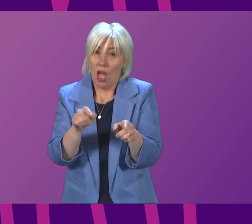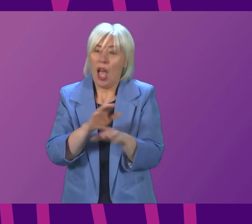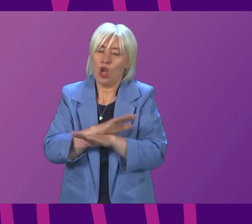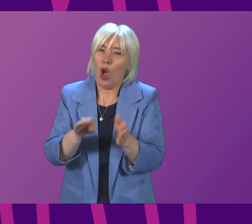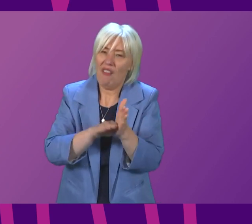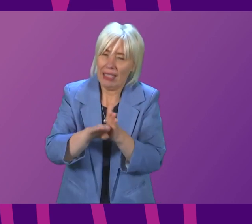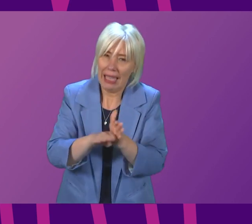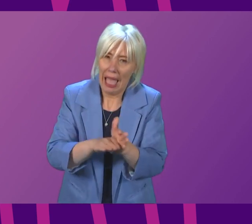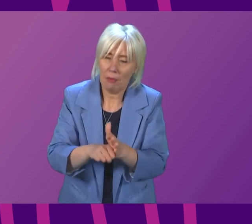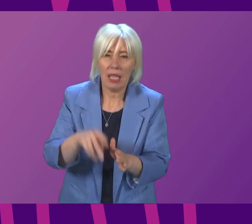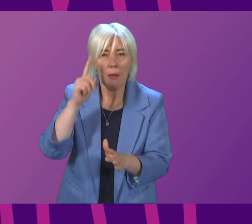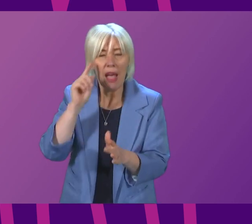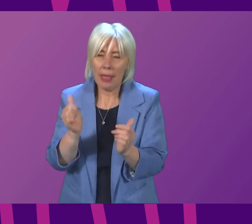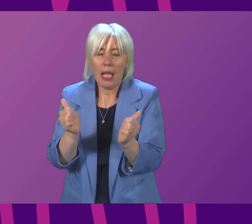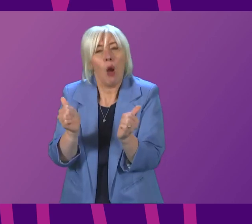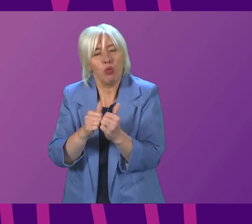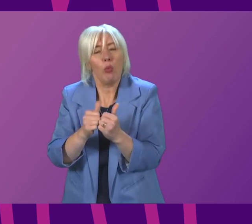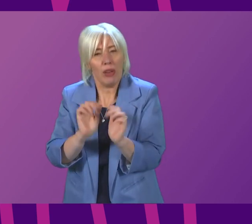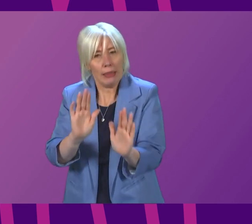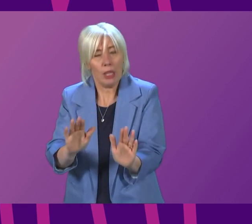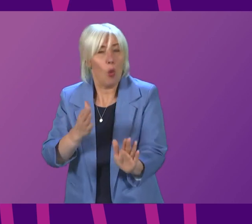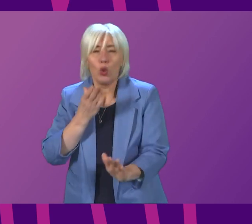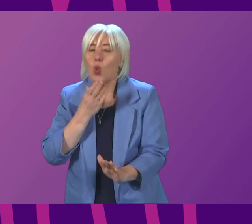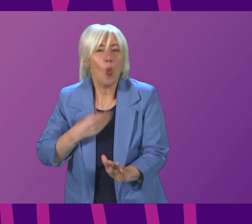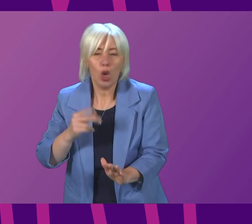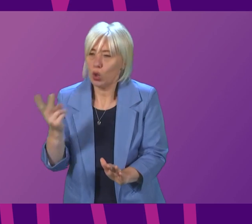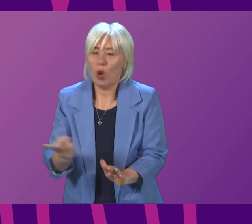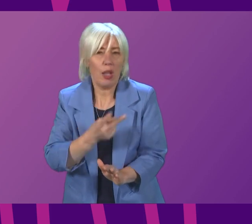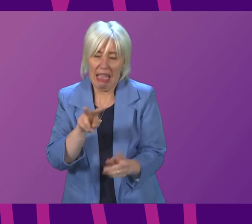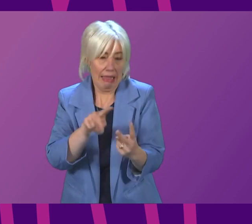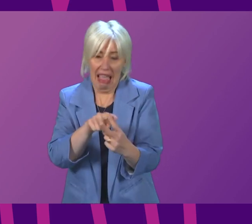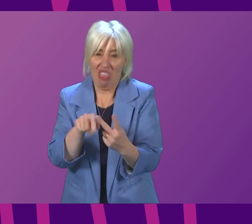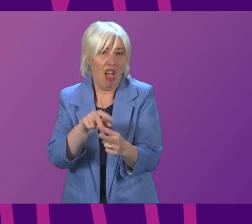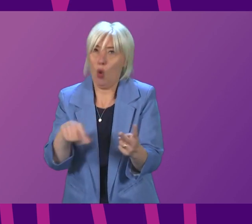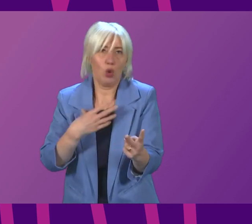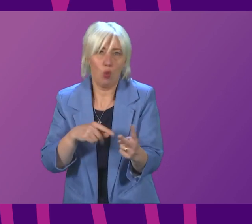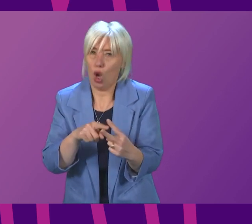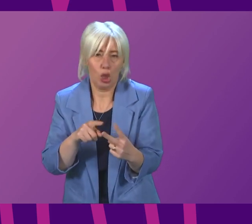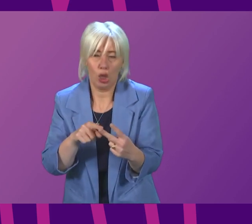Again, I think that that is an appropriate contingency. We do not want to have to use either of those contingencies because we want exams to go